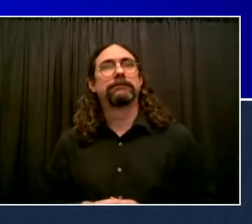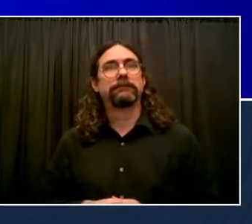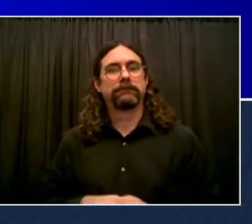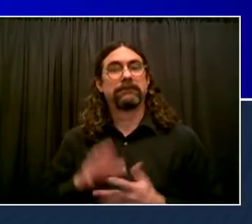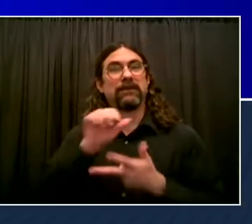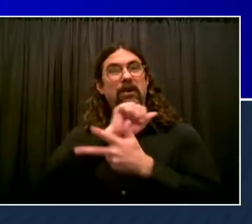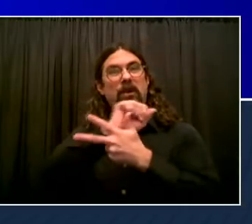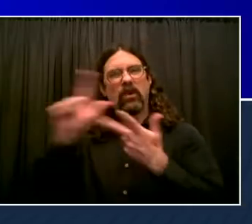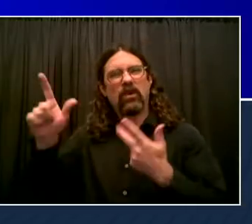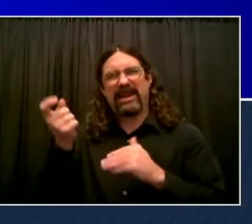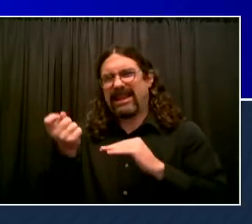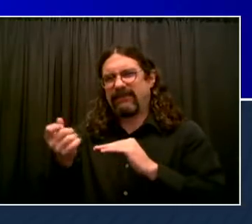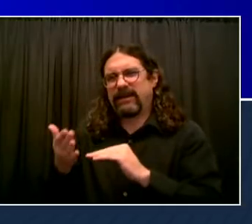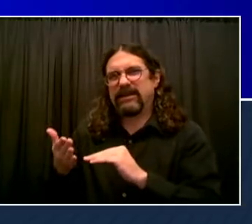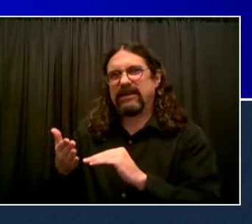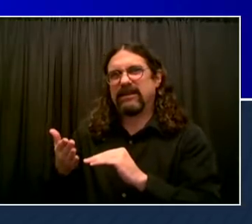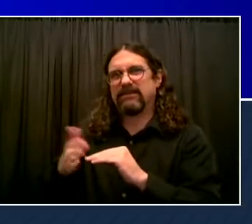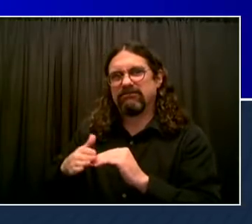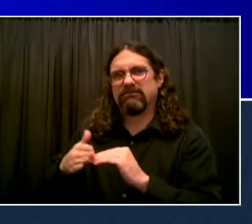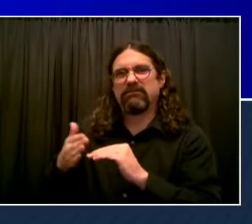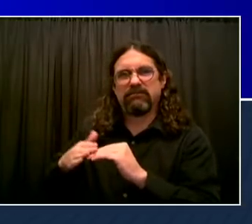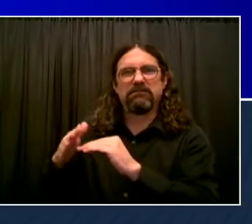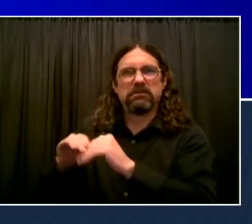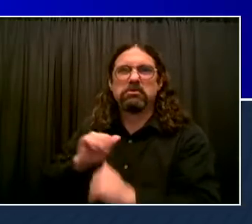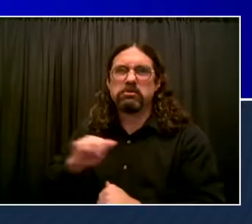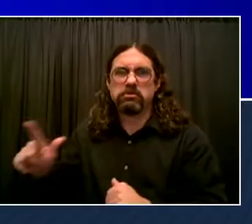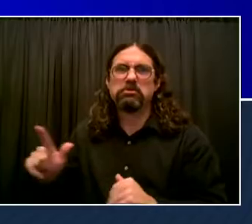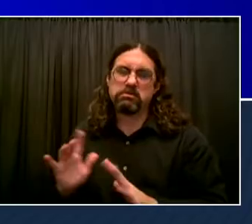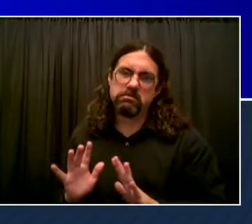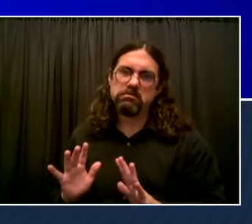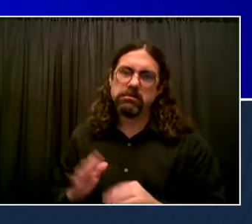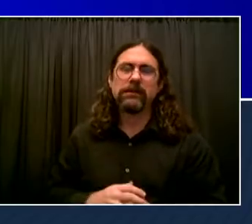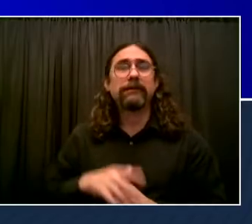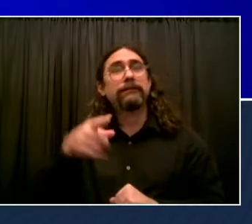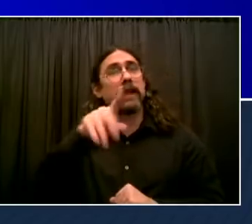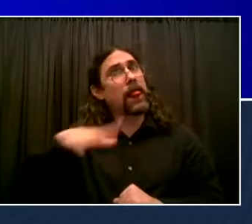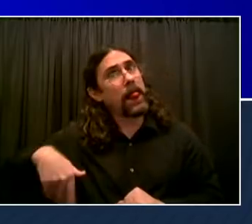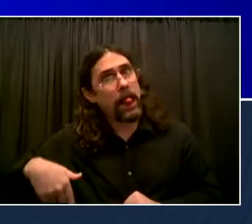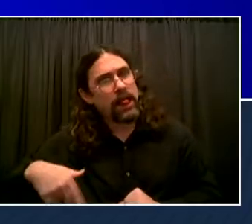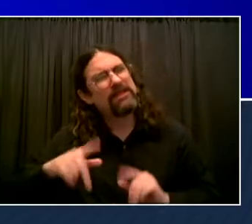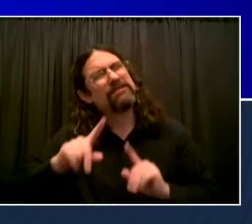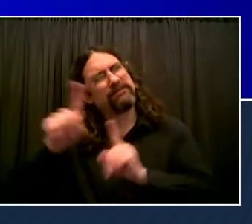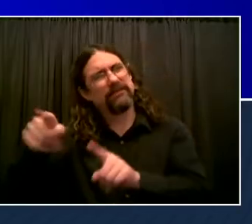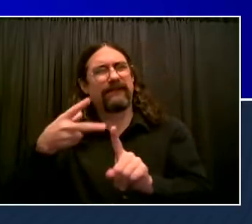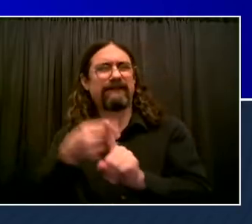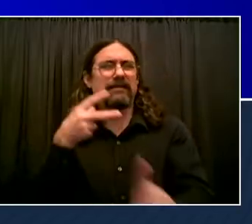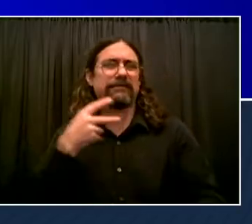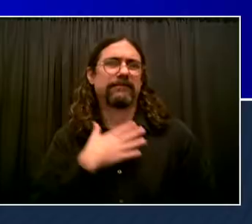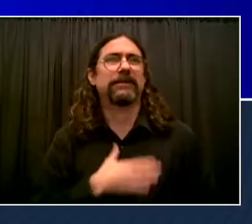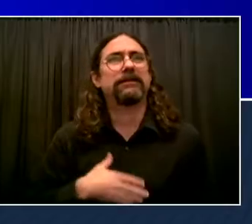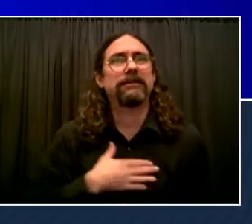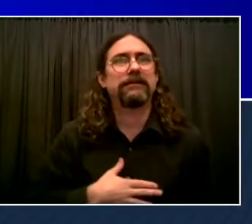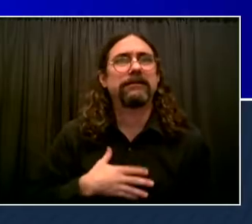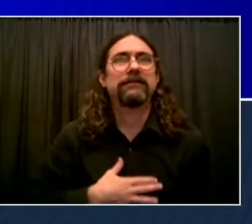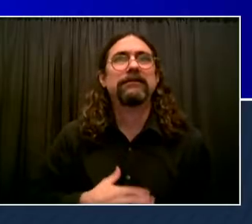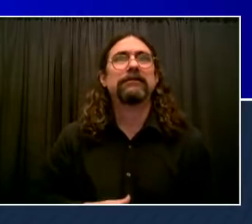CASES. WE ARE SEIENG THAT NUMBER GOING UP. ALL THE MORE REASON FOR PPEOLE TO GET